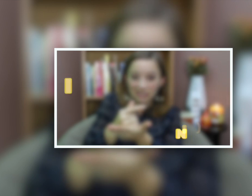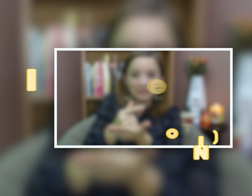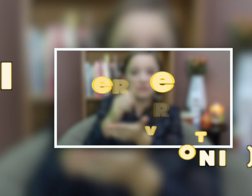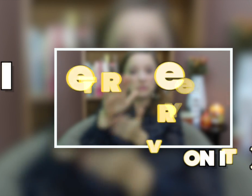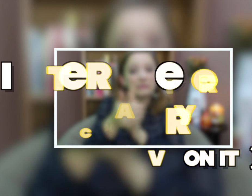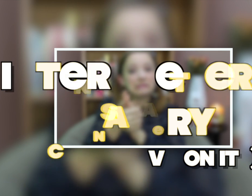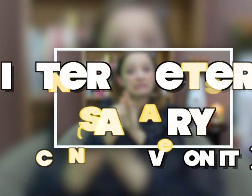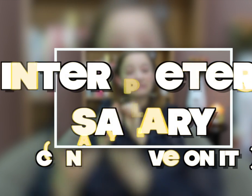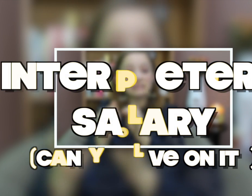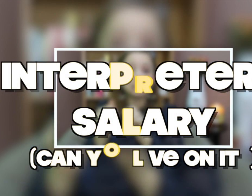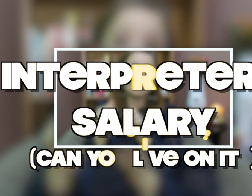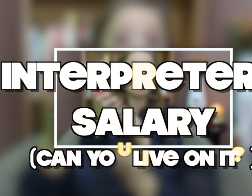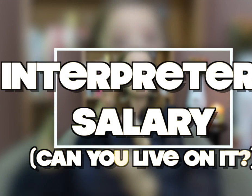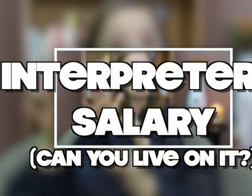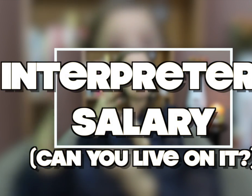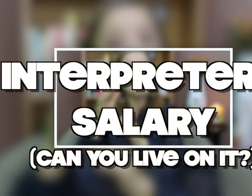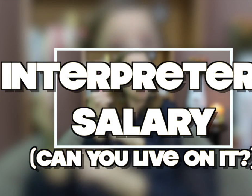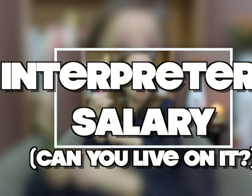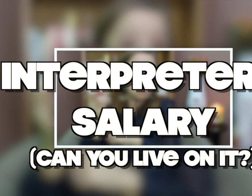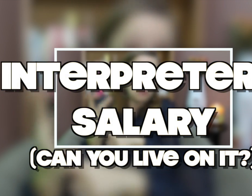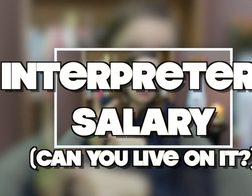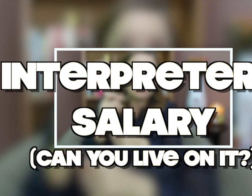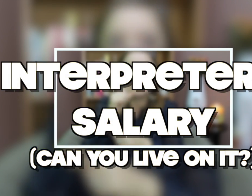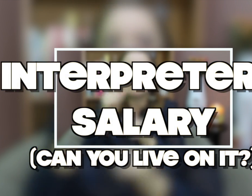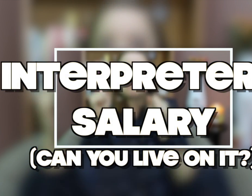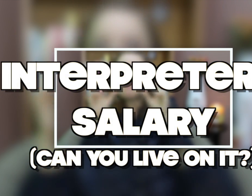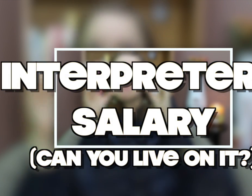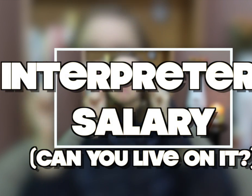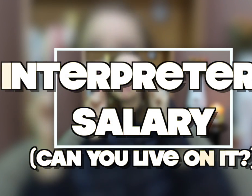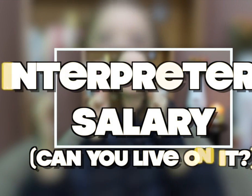(guitar )